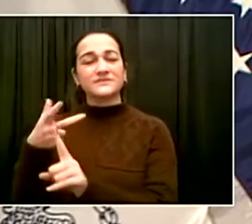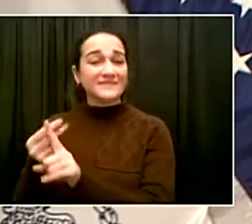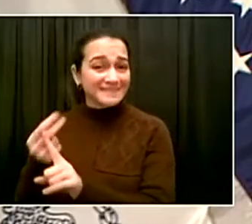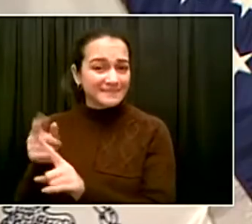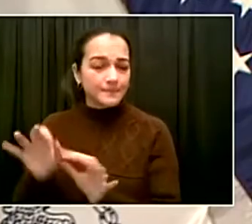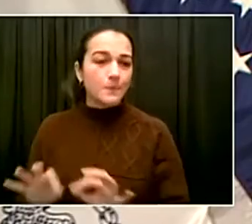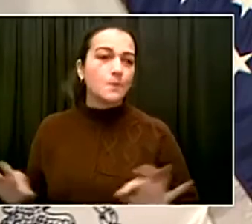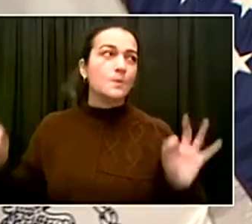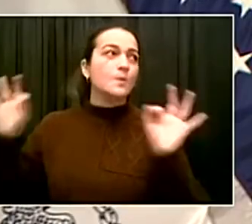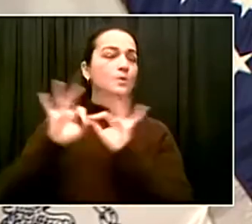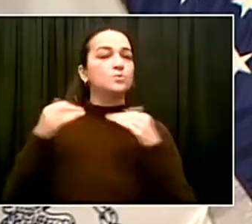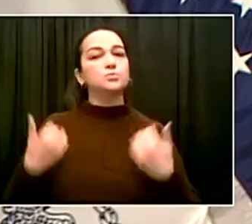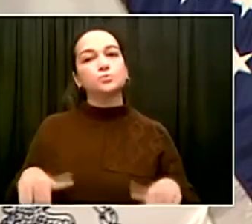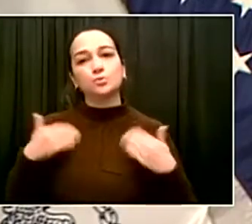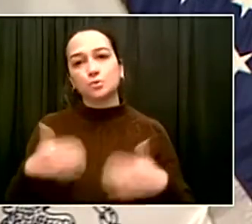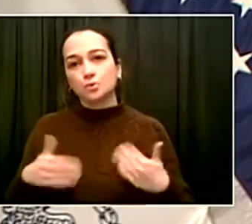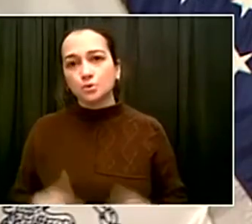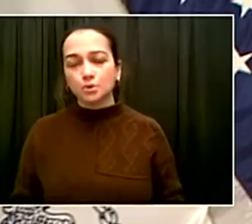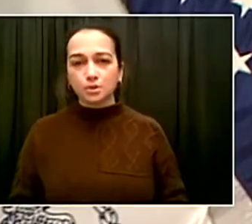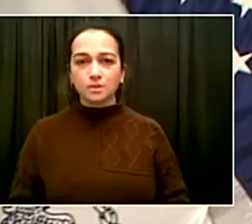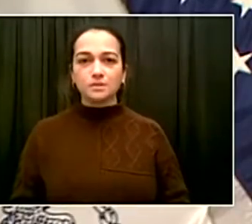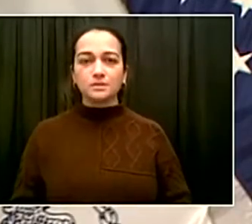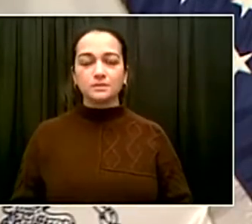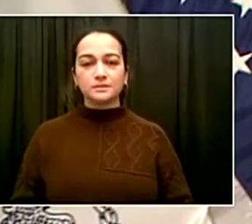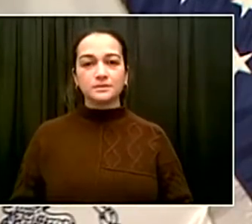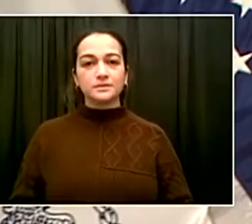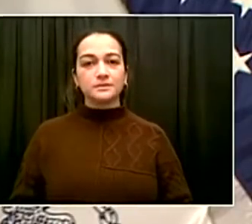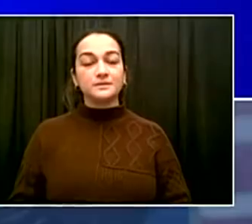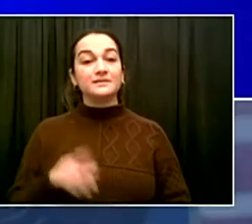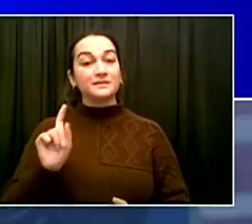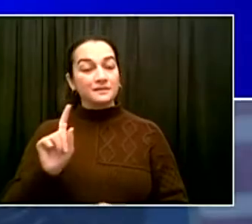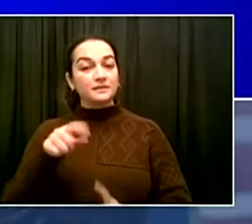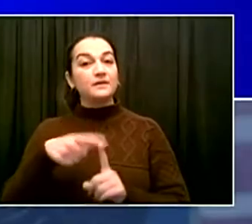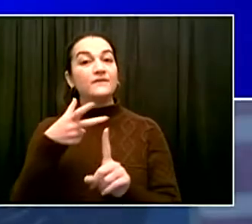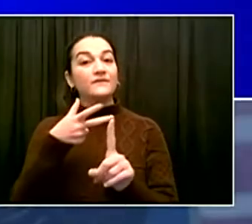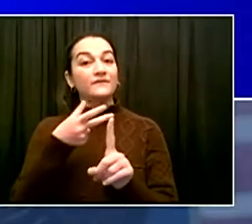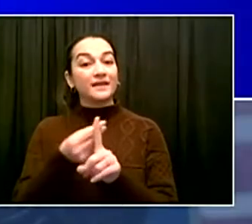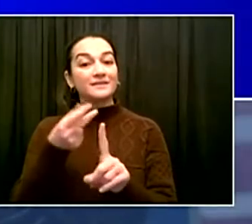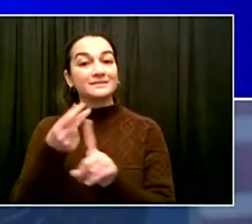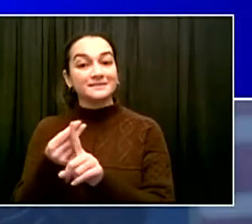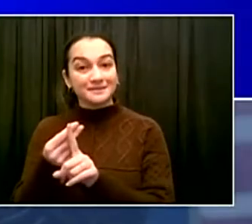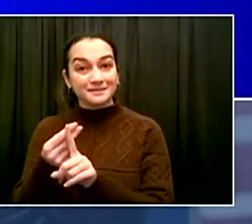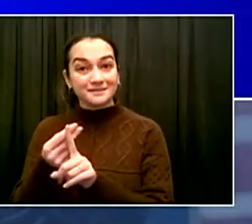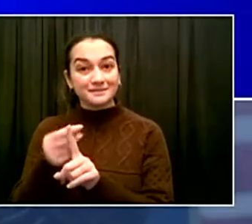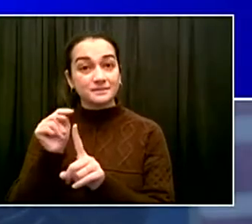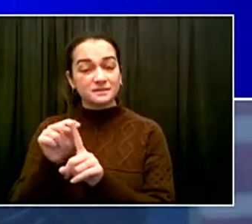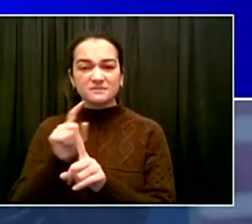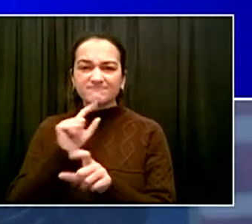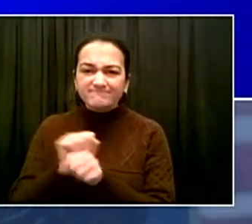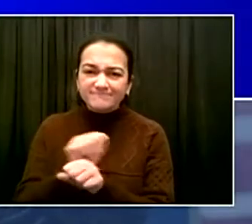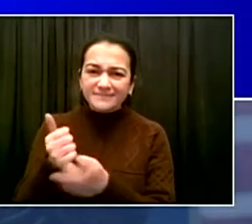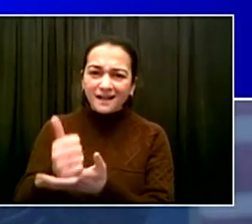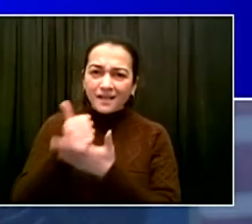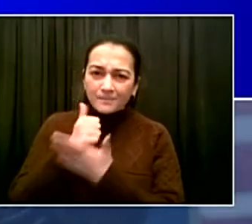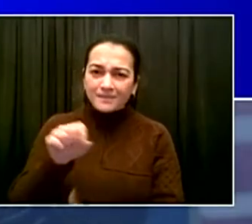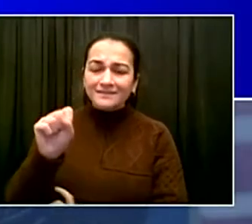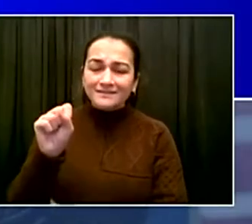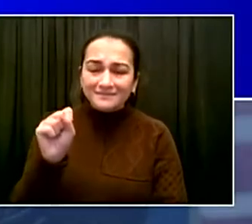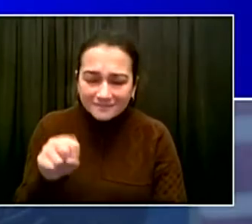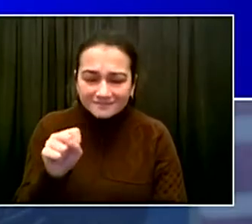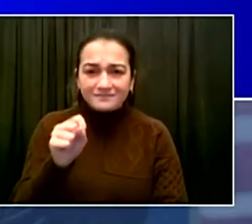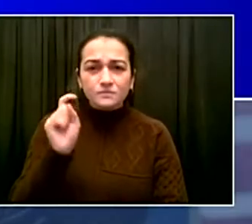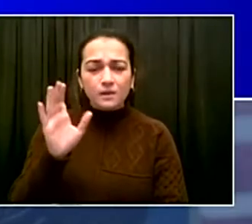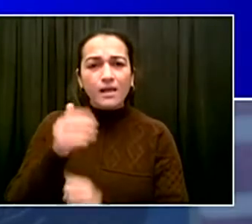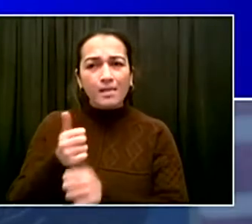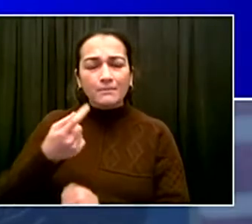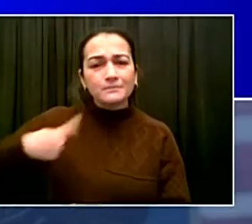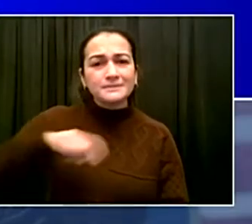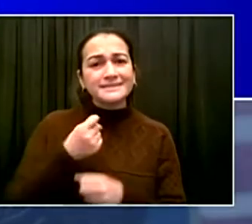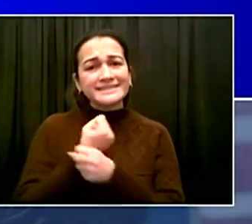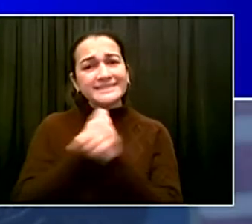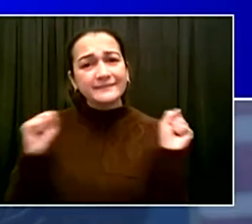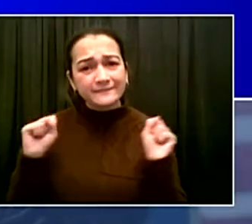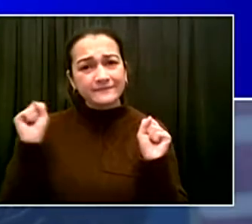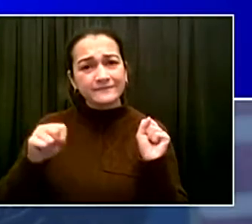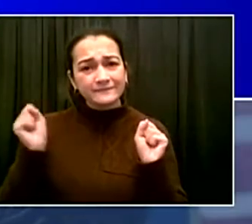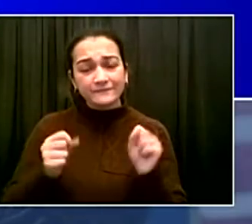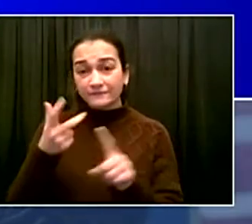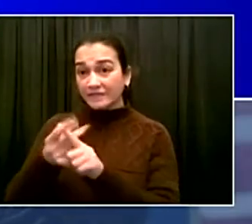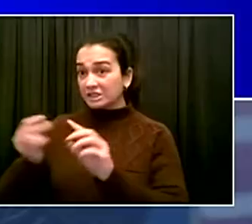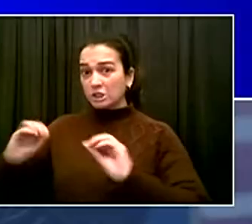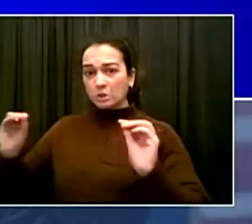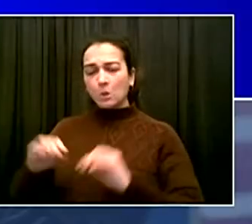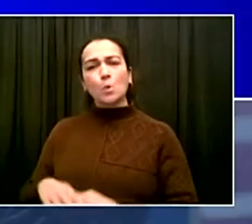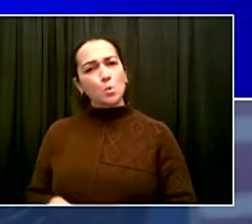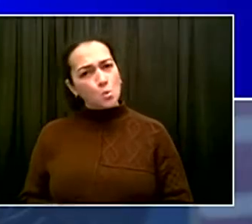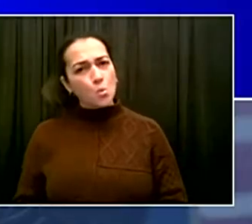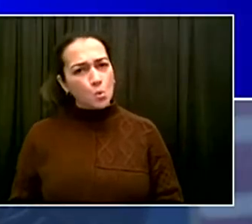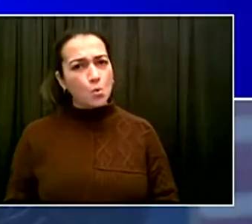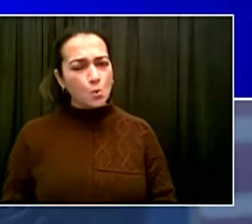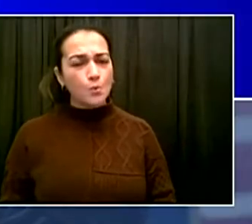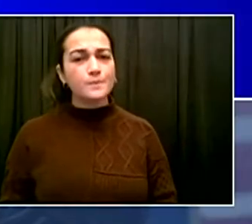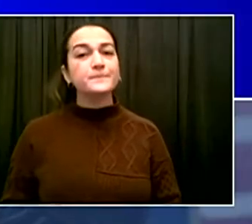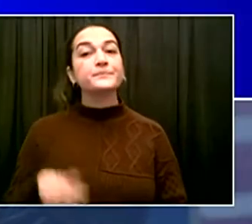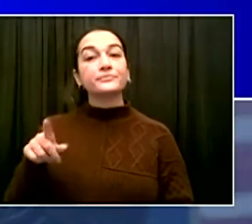SO, EVERYONE UNDERSTANDING THAT